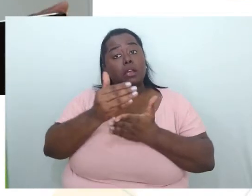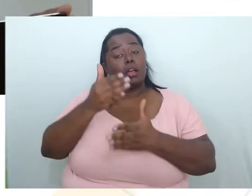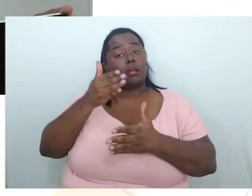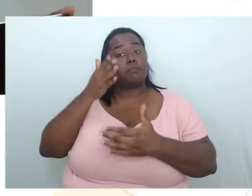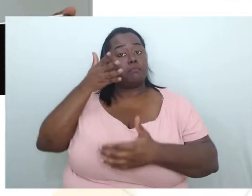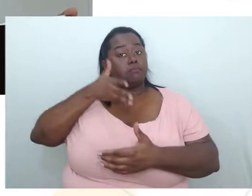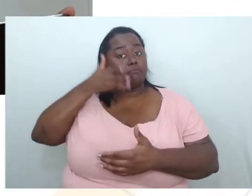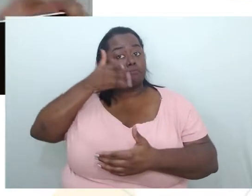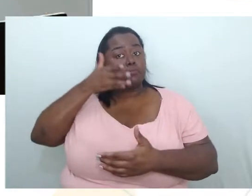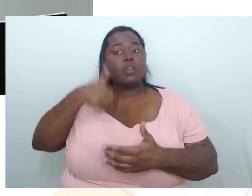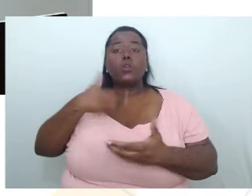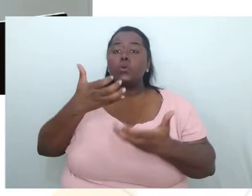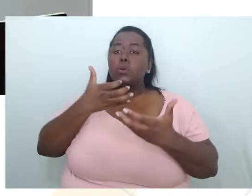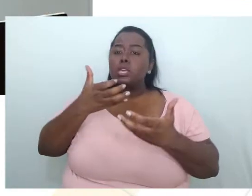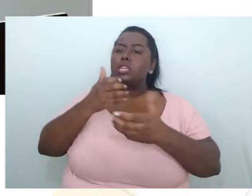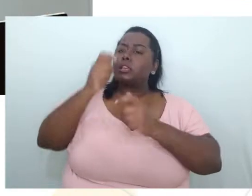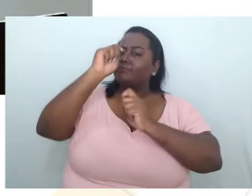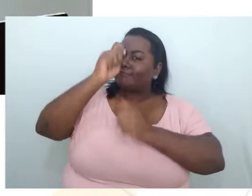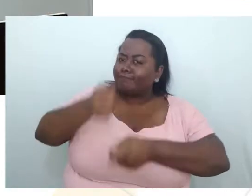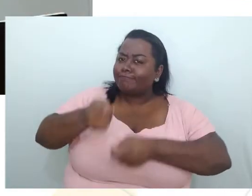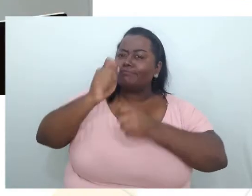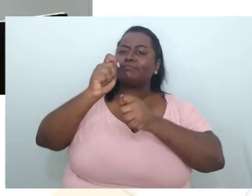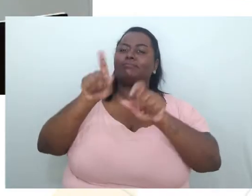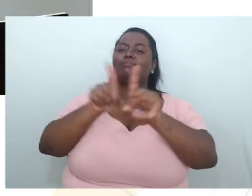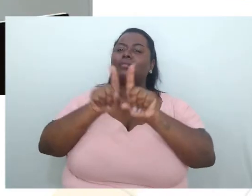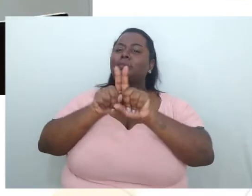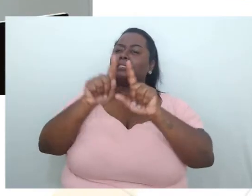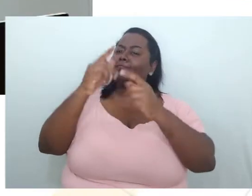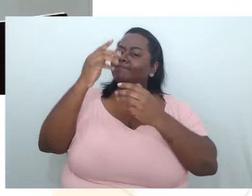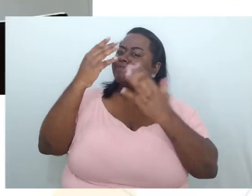would like to pay tribute and acknowledge the traditional owners of